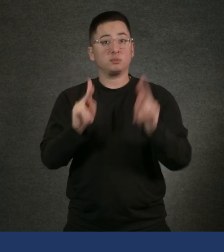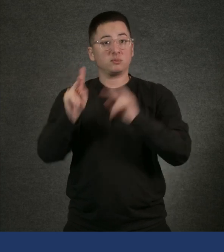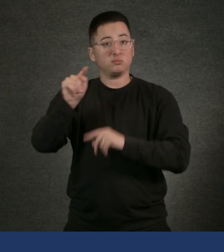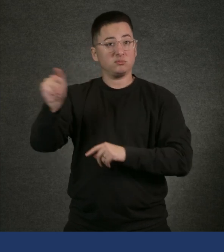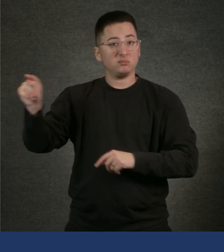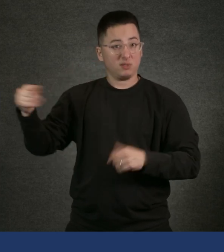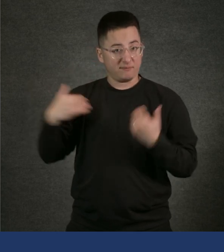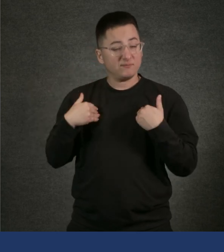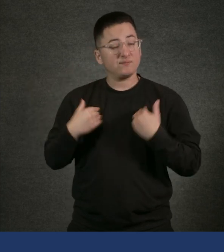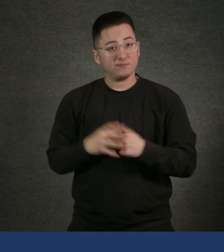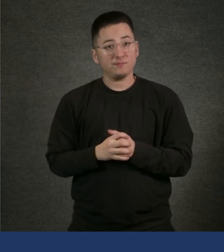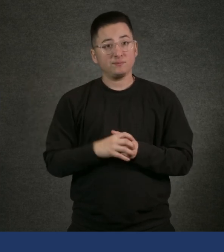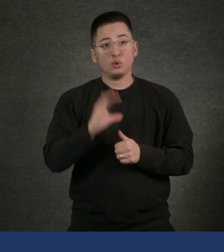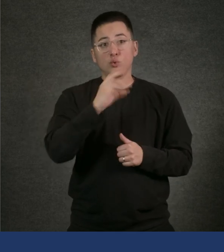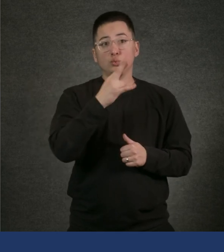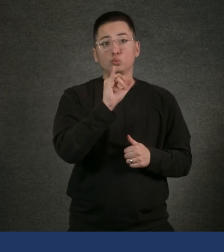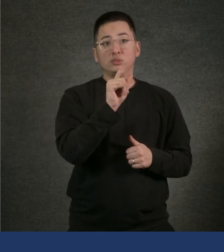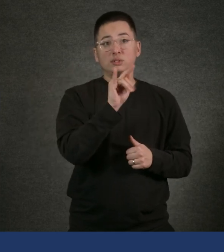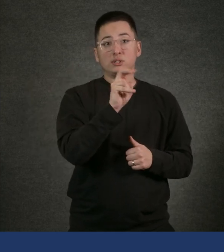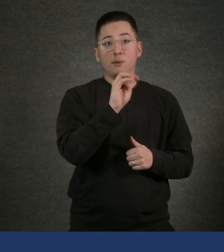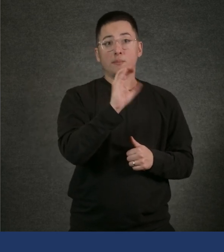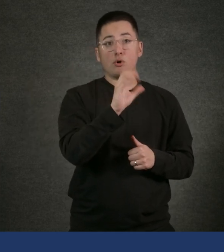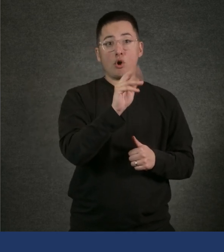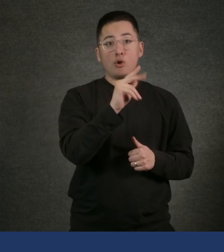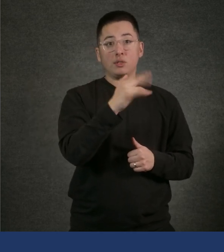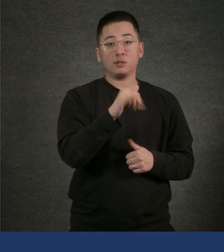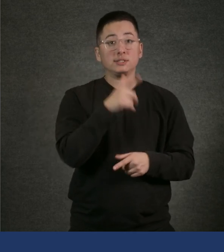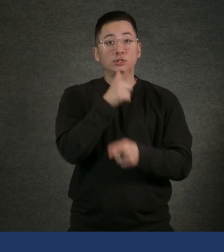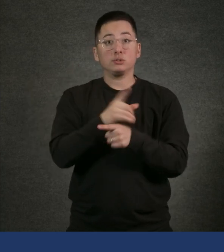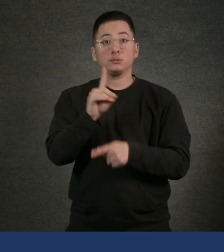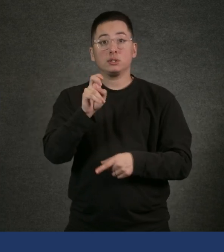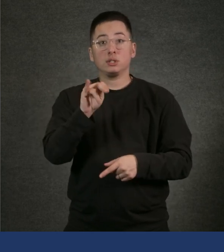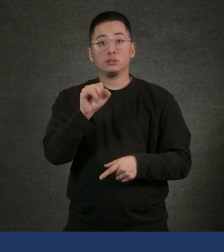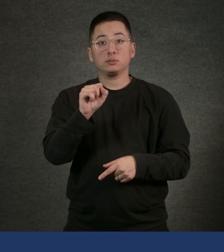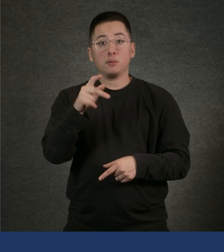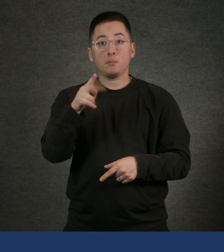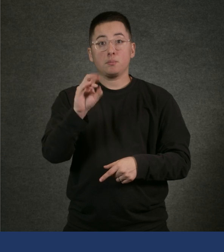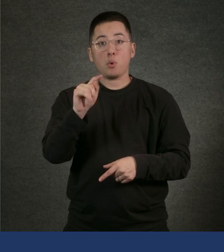I have a long list of fraud examples too. Why is this happening?